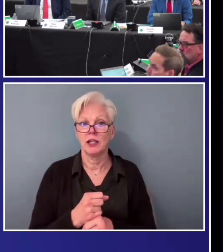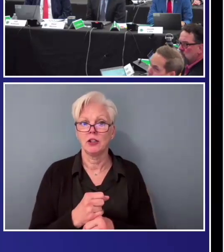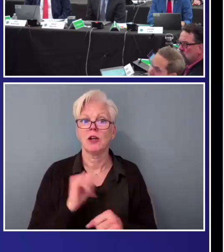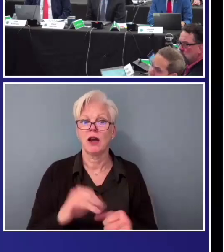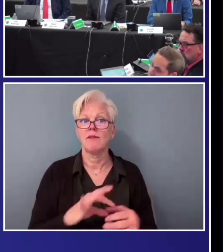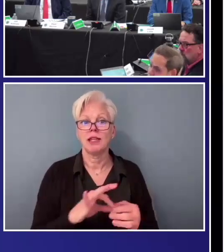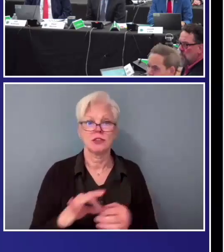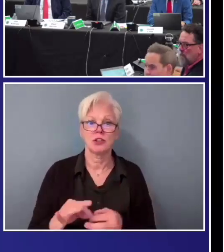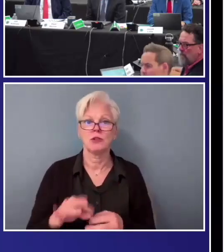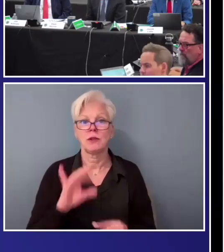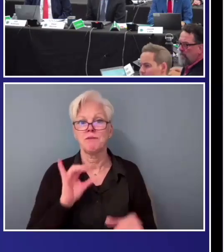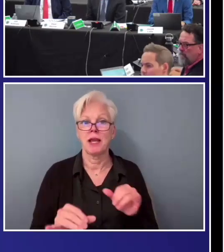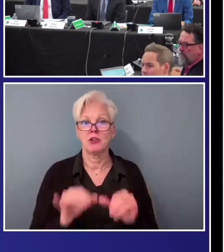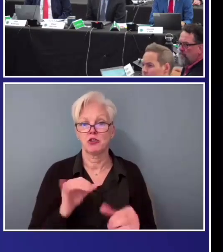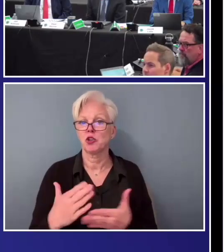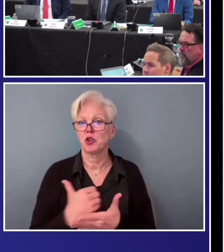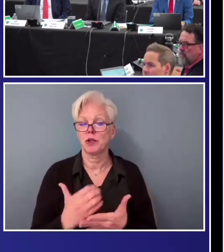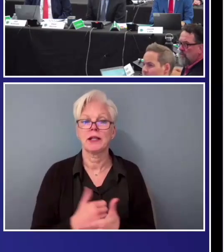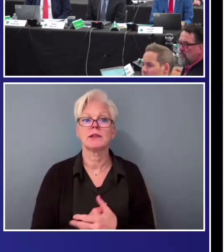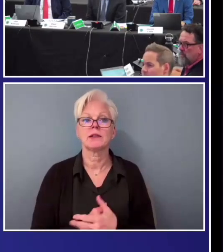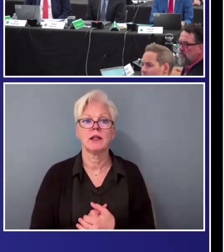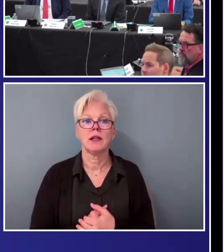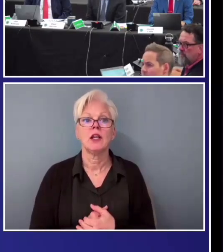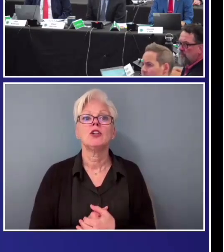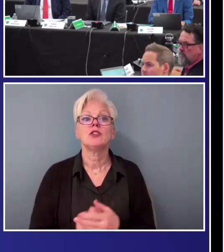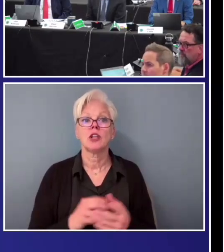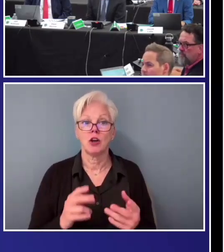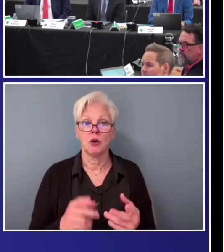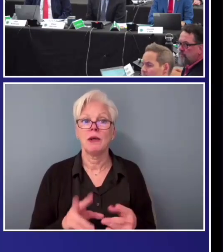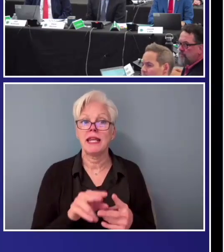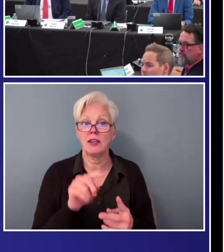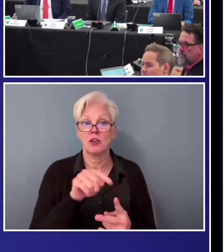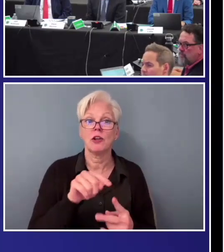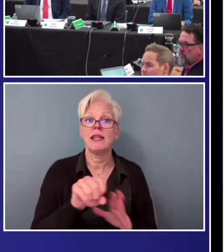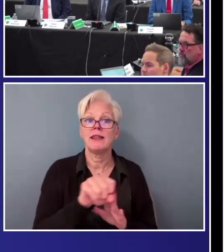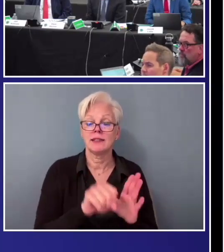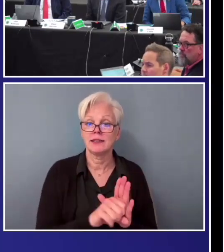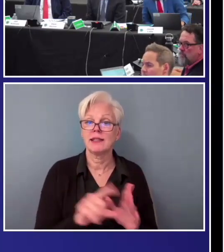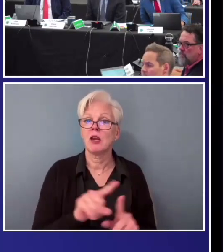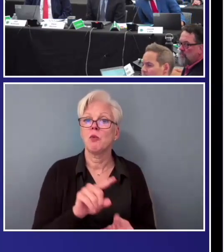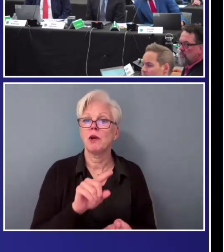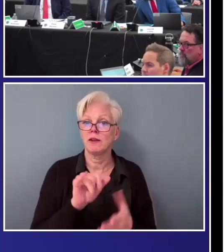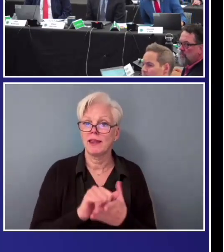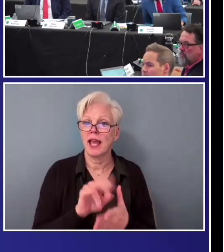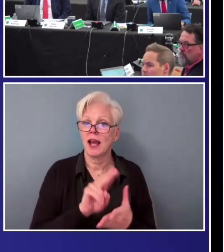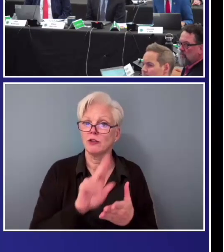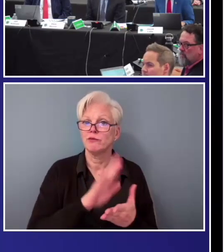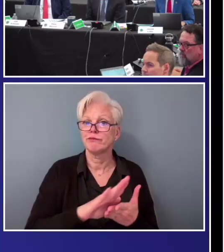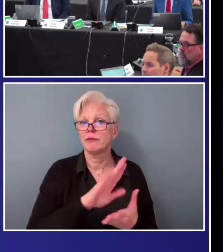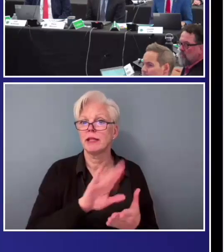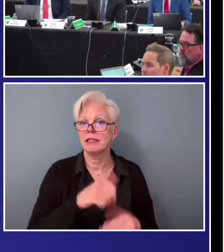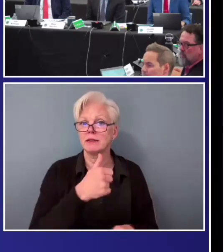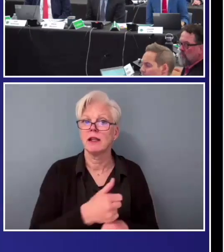And scrolling down. So it's either in the state in which the institution is located or nationally, if fewer than 50% of the